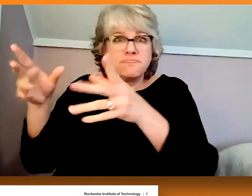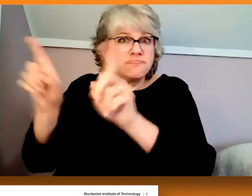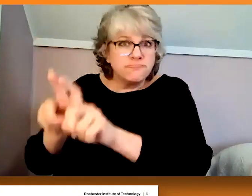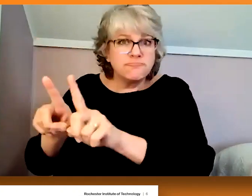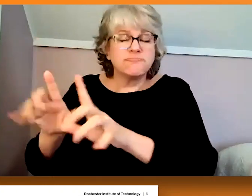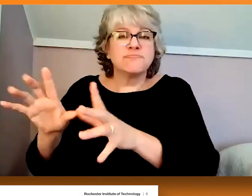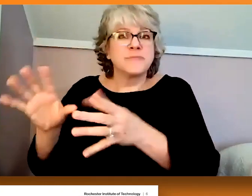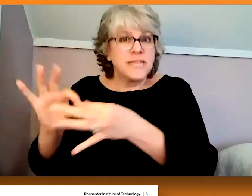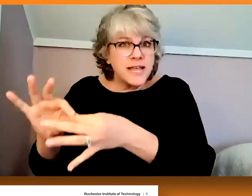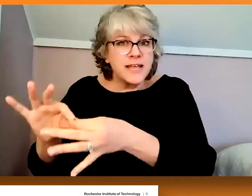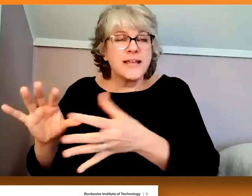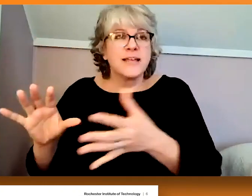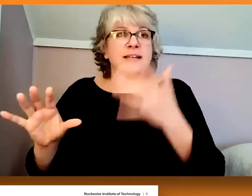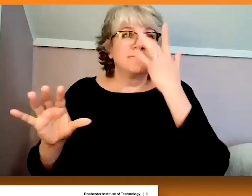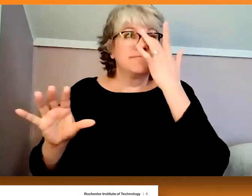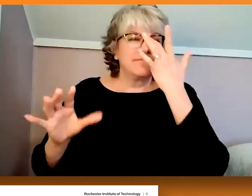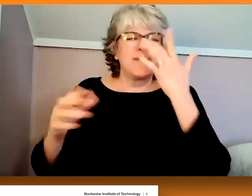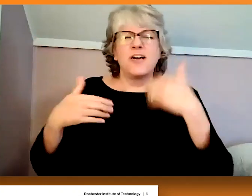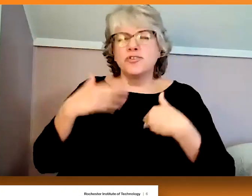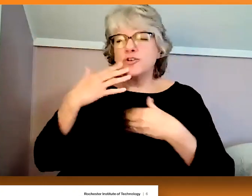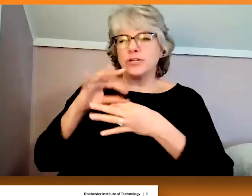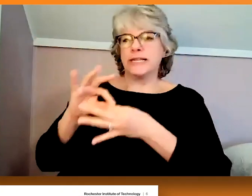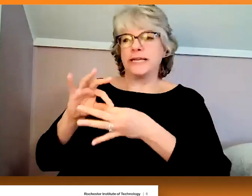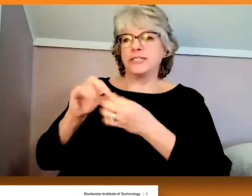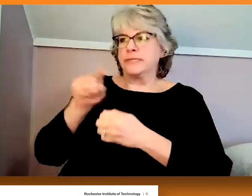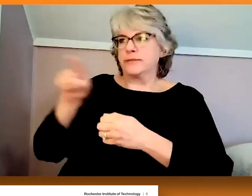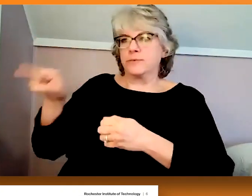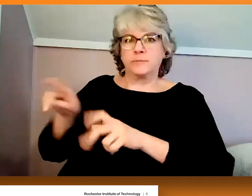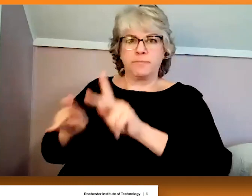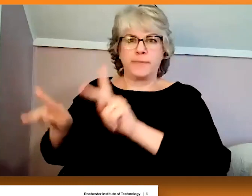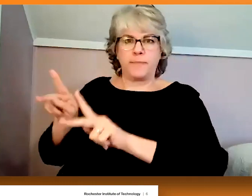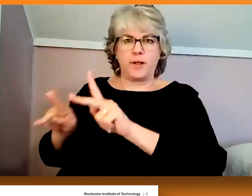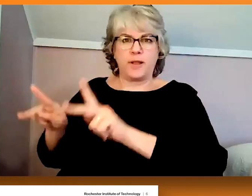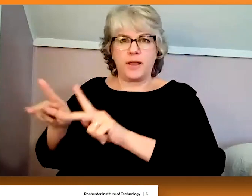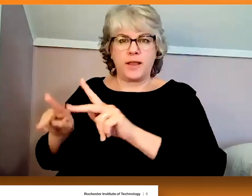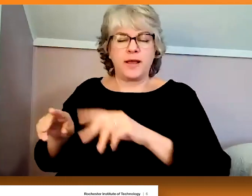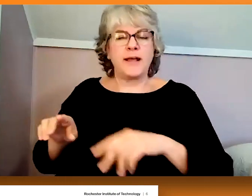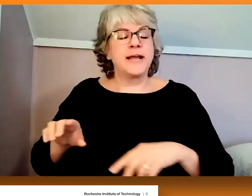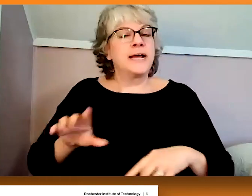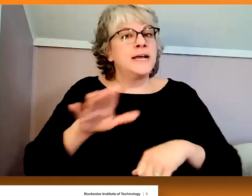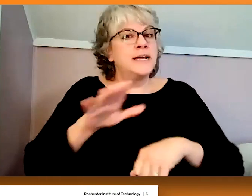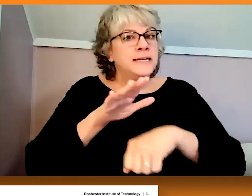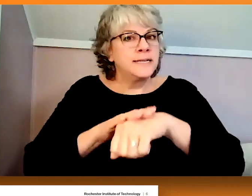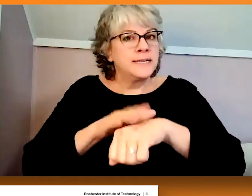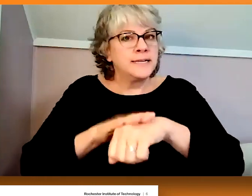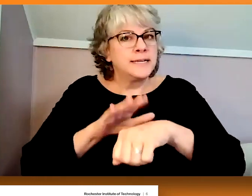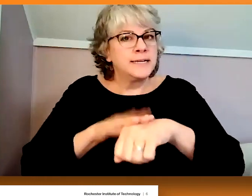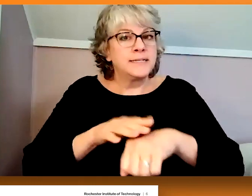and this is the one area you don't want to reach out to the sponsor first.